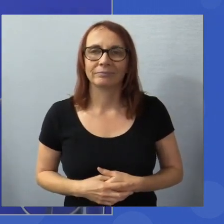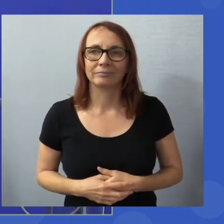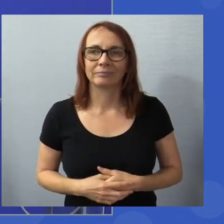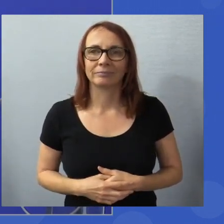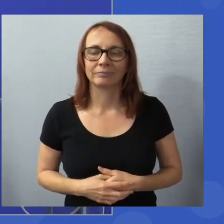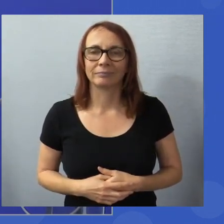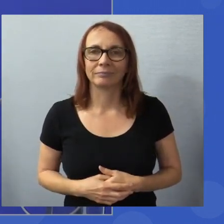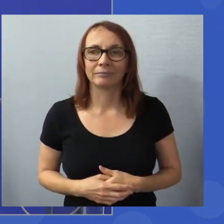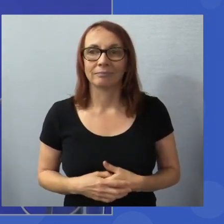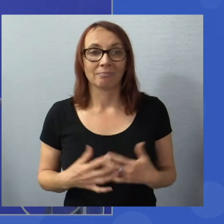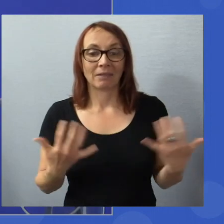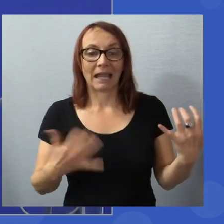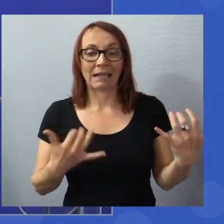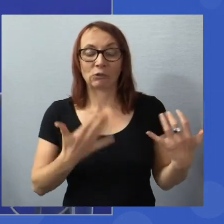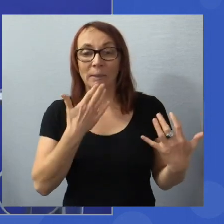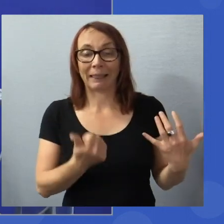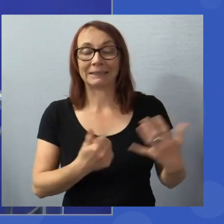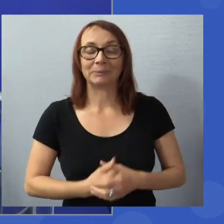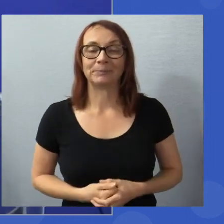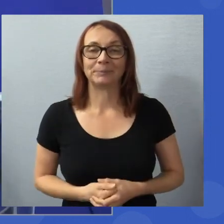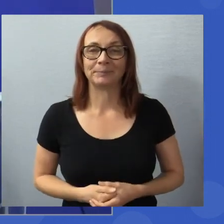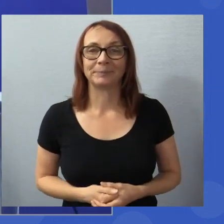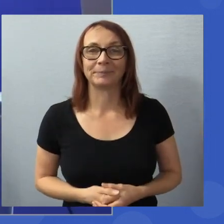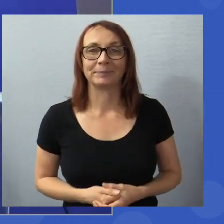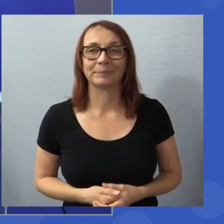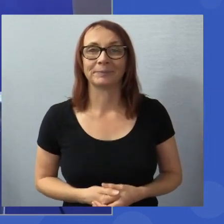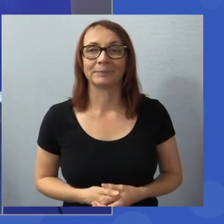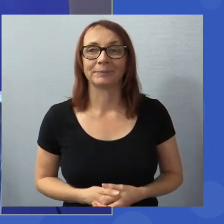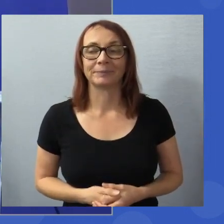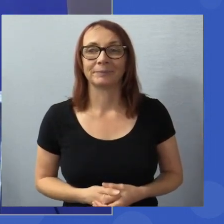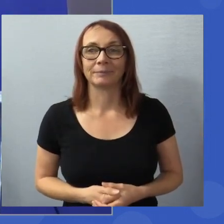instruments next weekend if you'd like to bring them right we have one